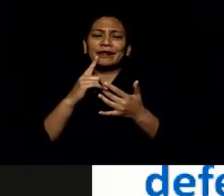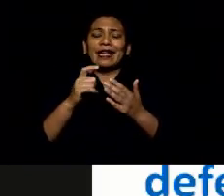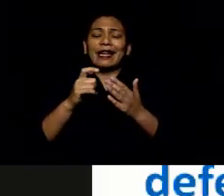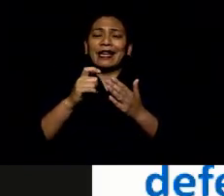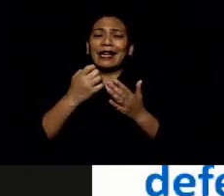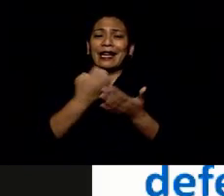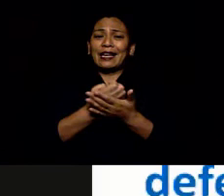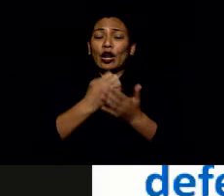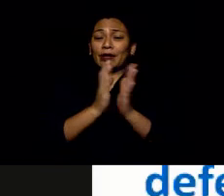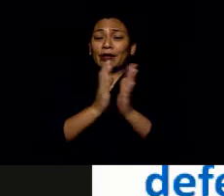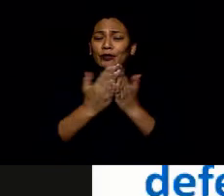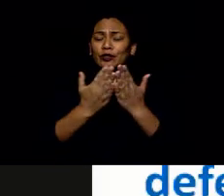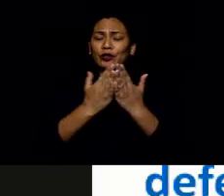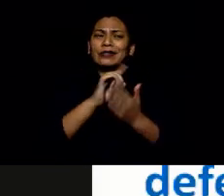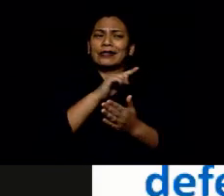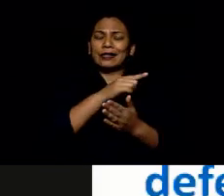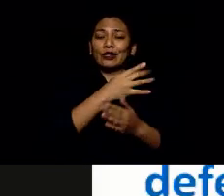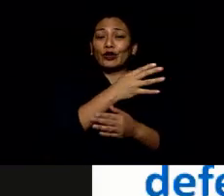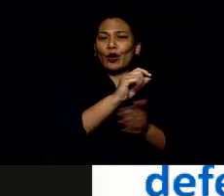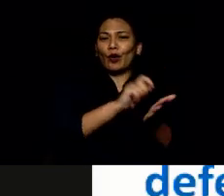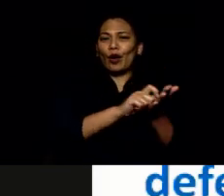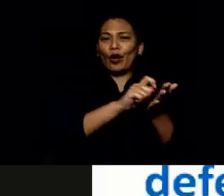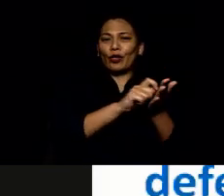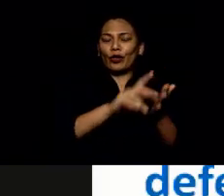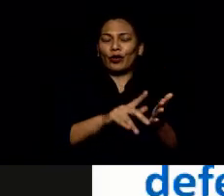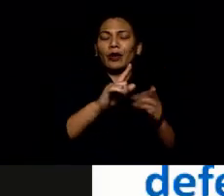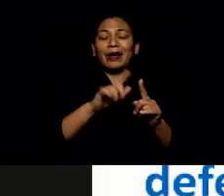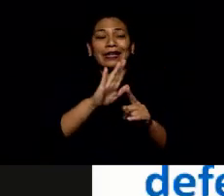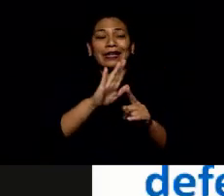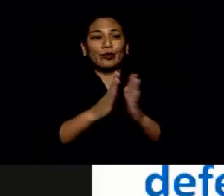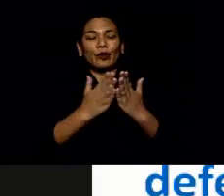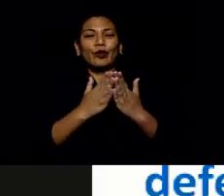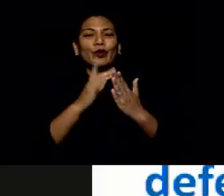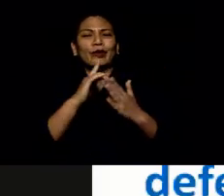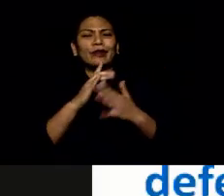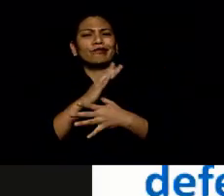textbooks of the 20th century. And so.